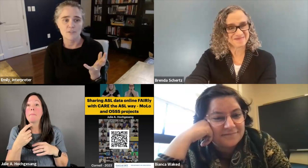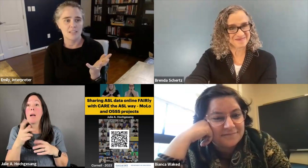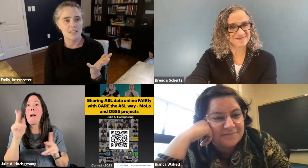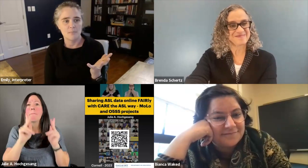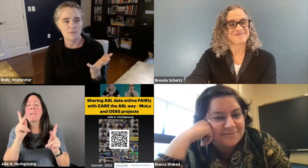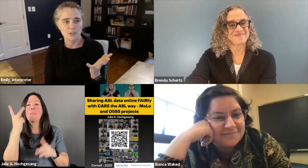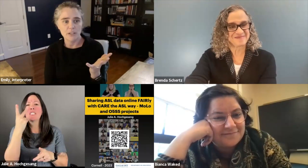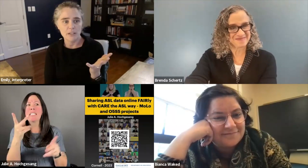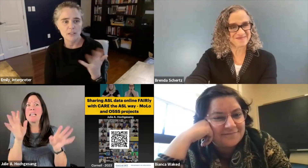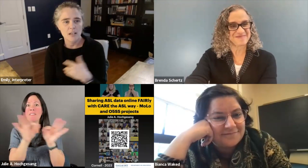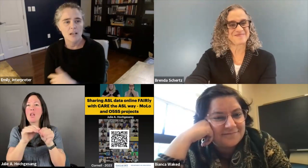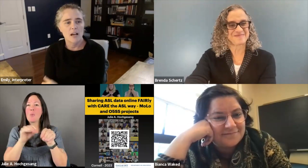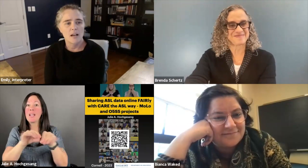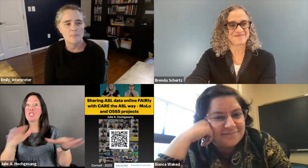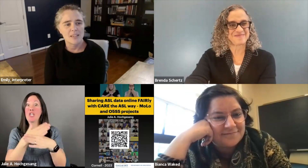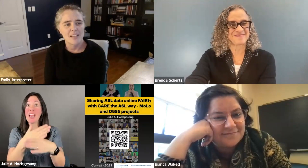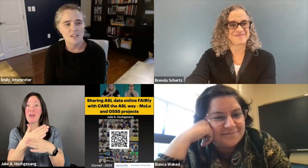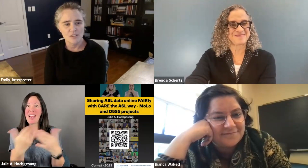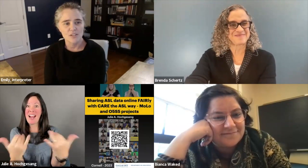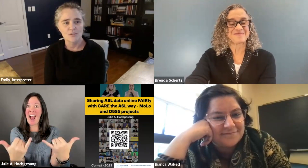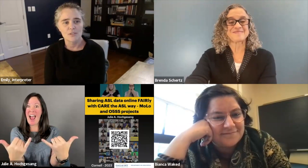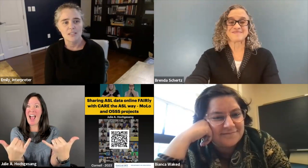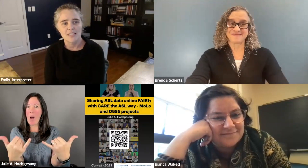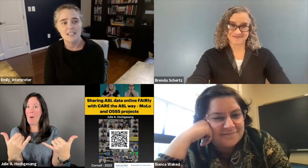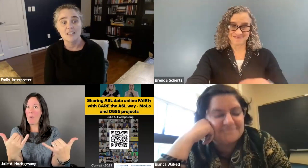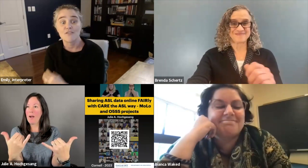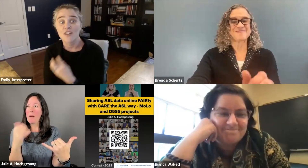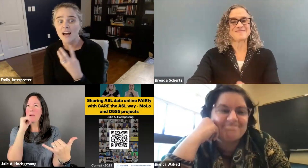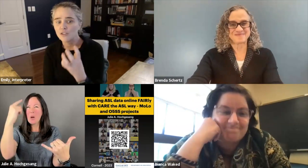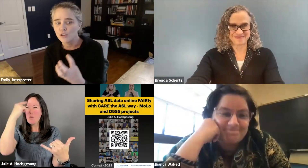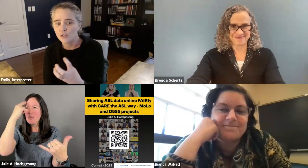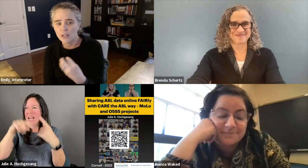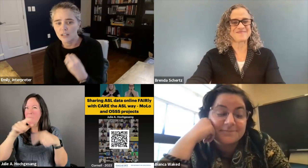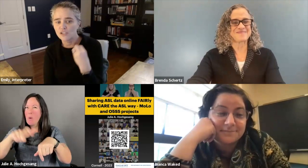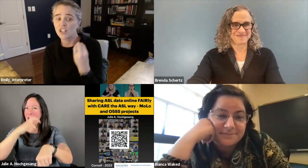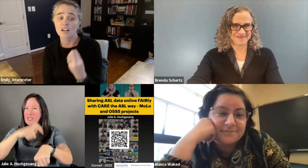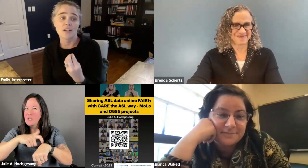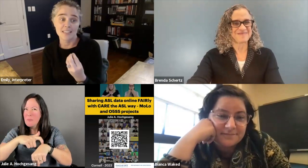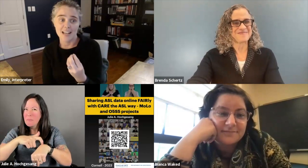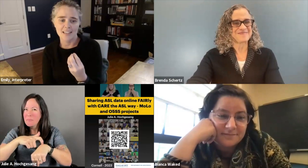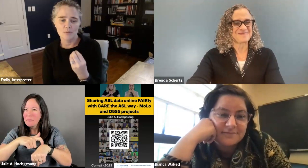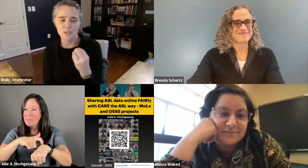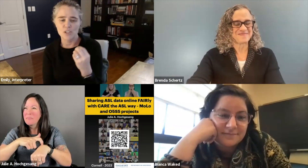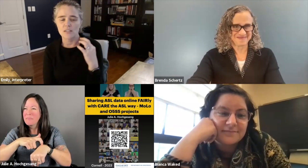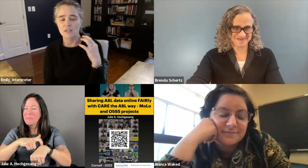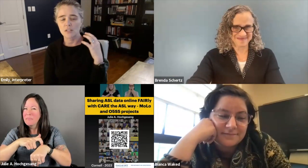this type of work but then also to see the value of sharing data which is